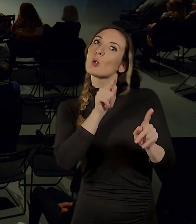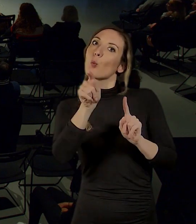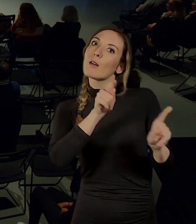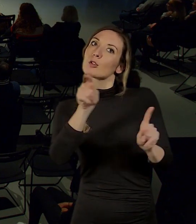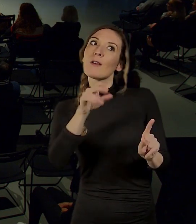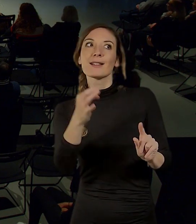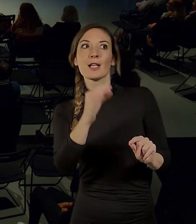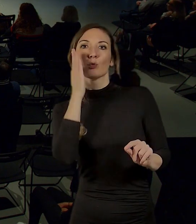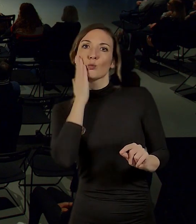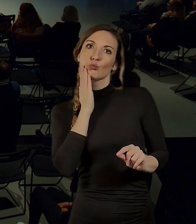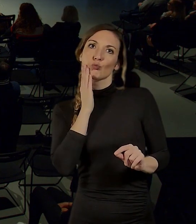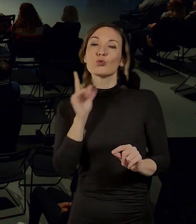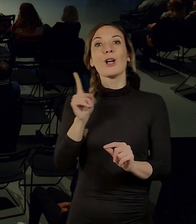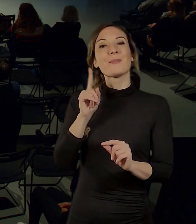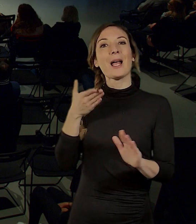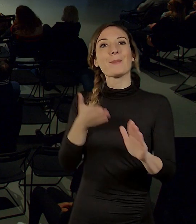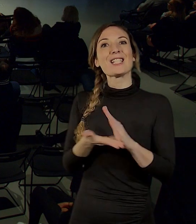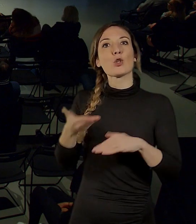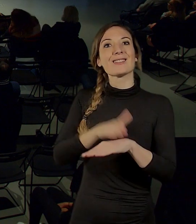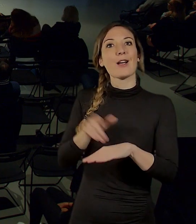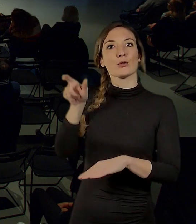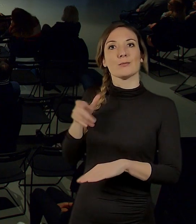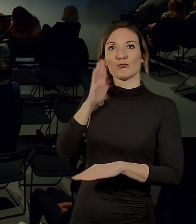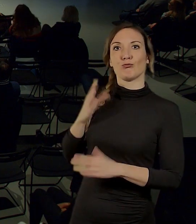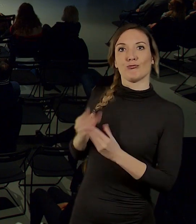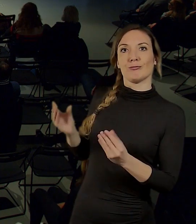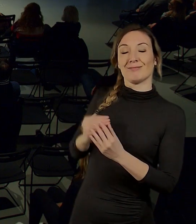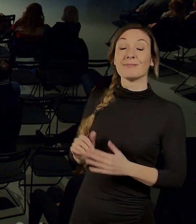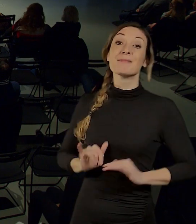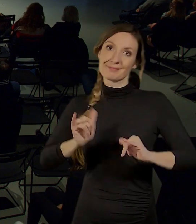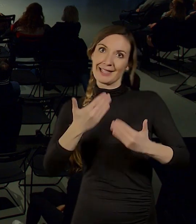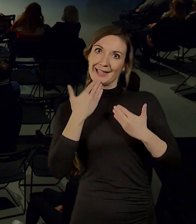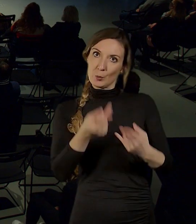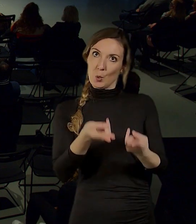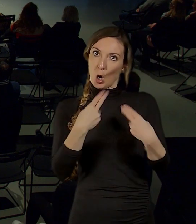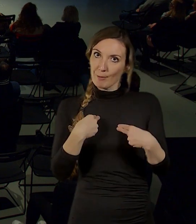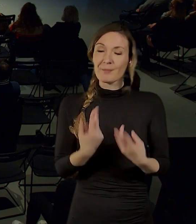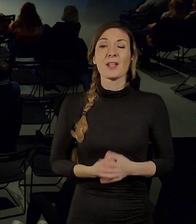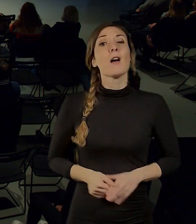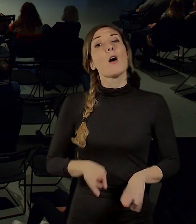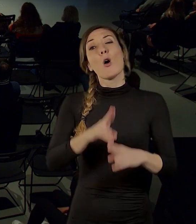I am almost an eyewitness. Because I was really there from the beginning. Even before the architects were even selected, there was already a working group here